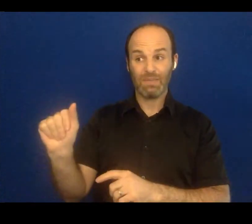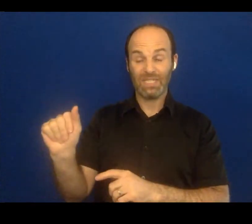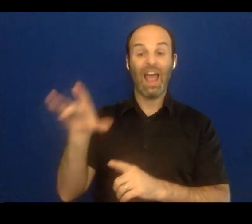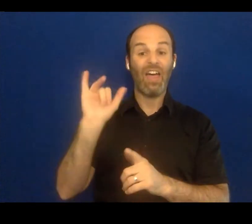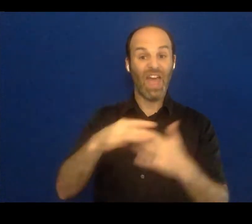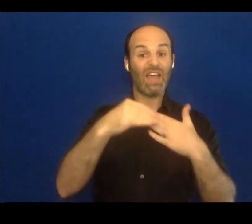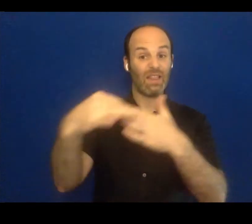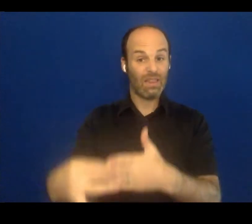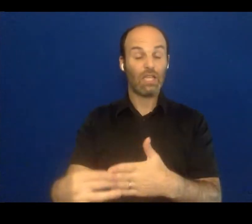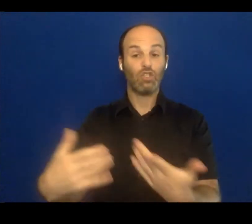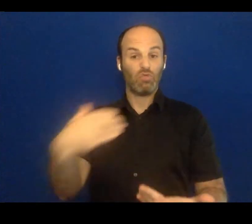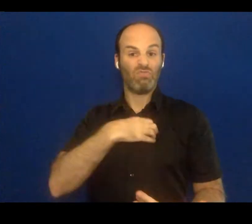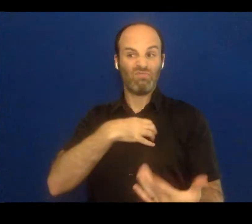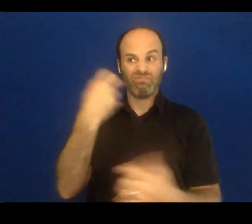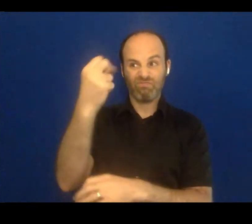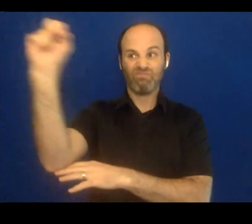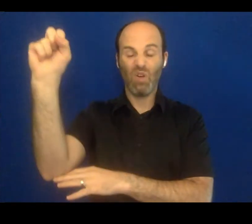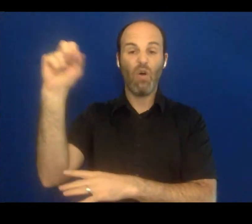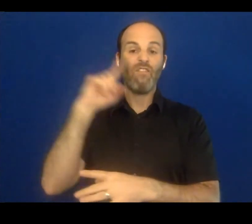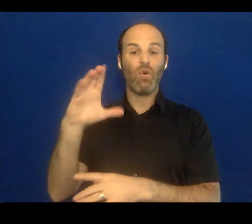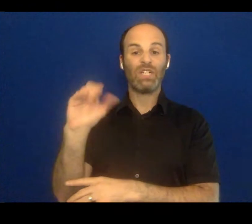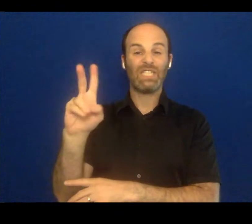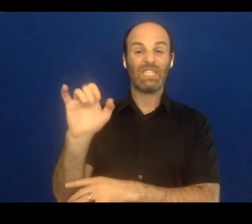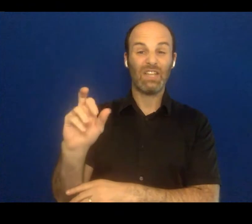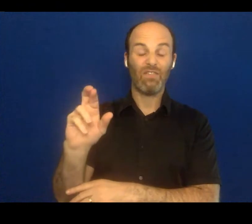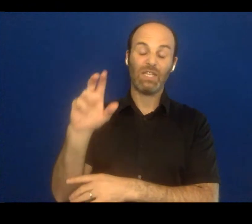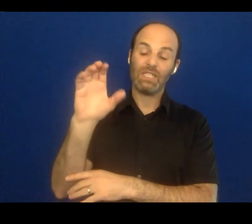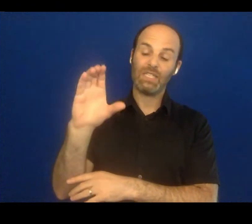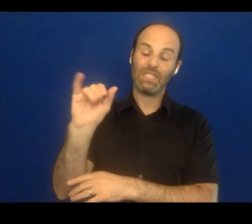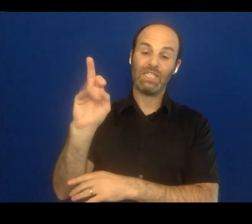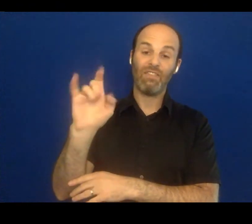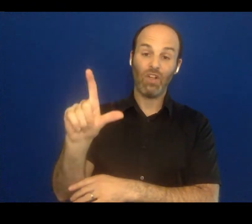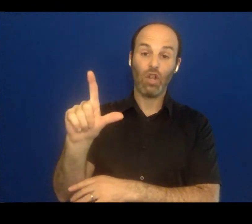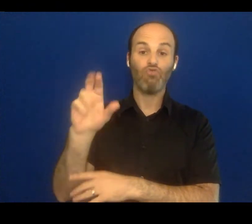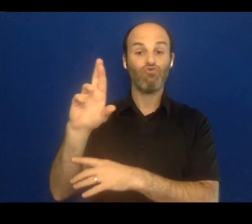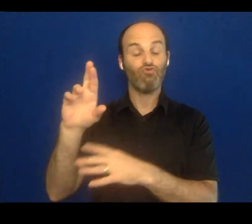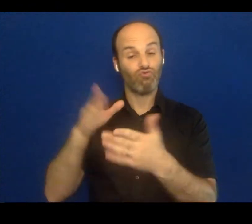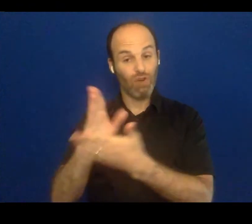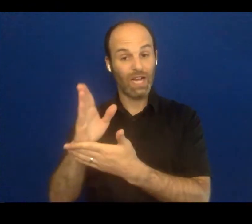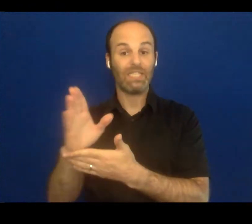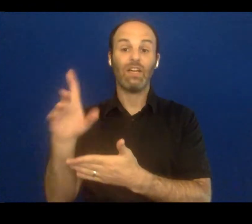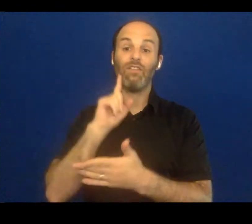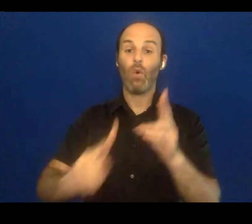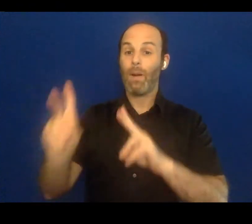FRAMEWORK FOR THE DISABILITY RIGHTS NEW YORK TO FIGHT FOR THOSE WITH DISABILITIES TO BE TREATED FAIRLY AND EQUALLY AND